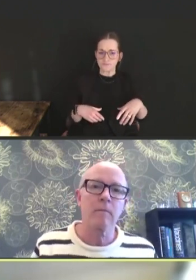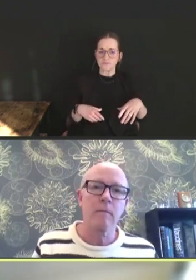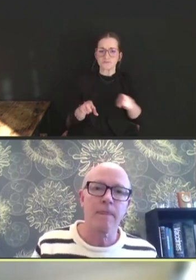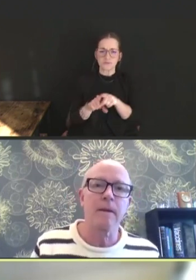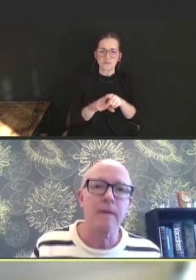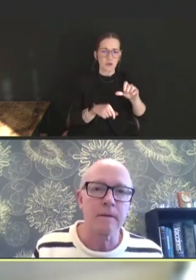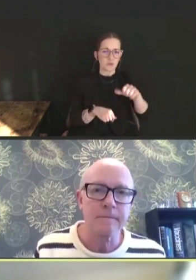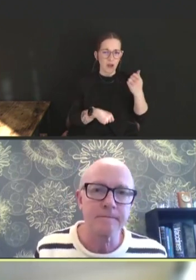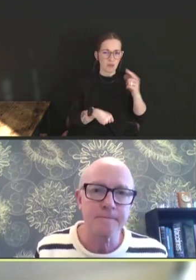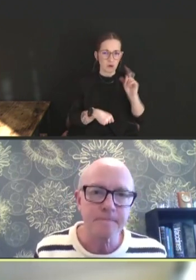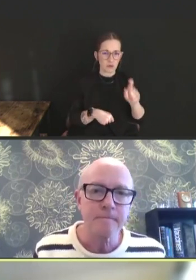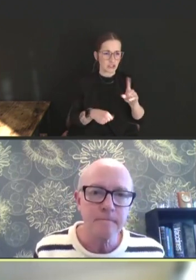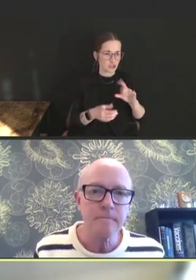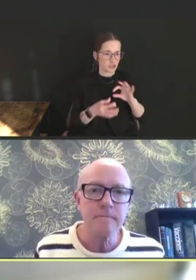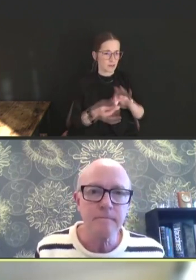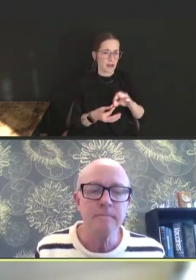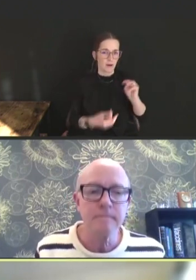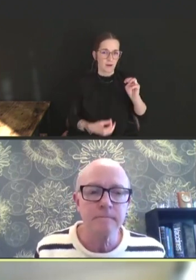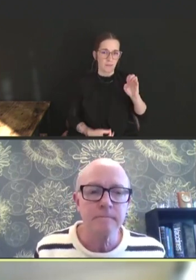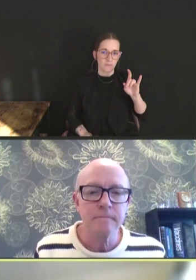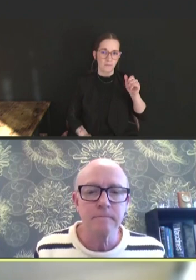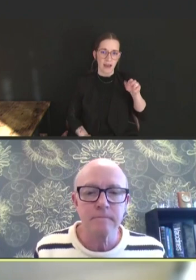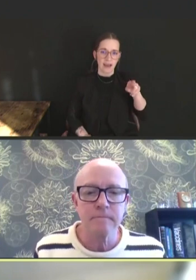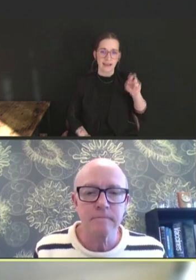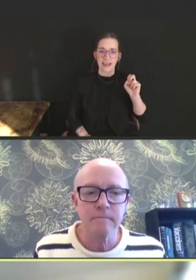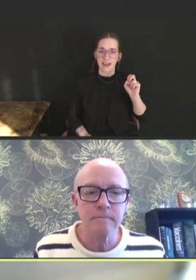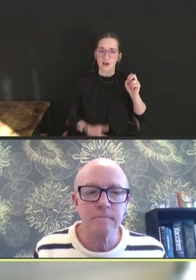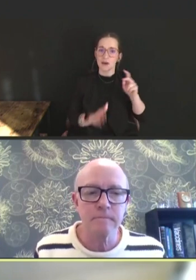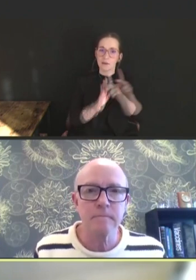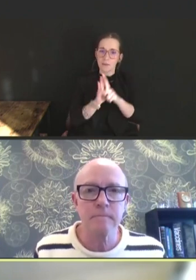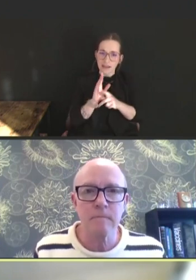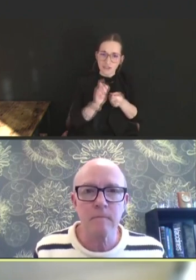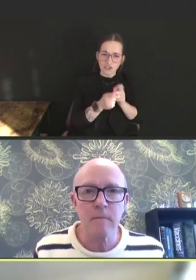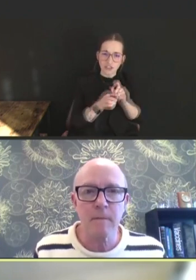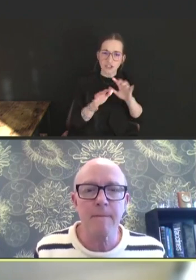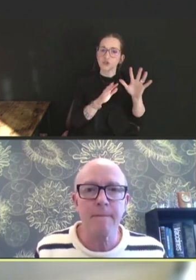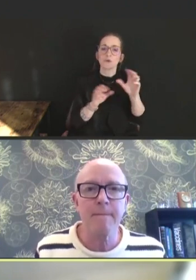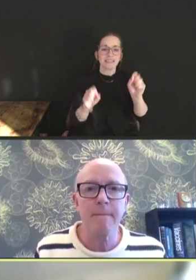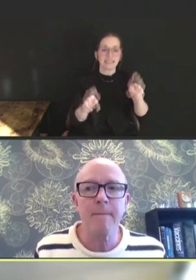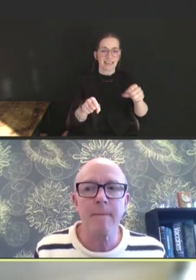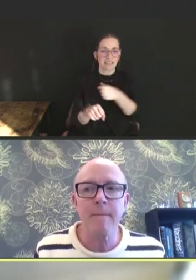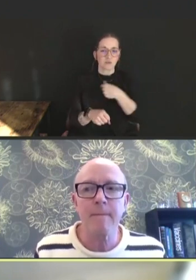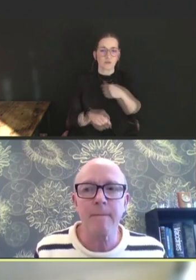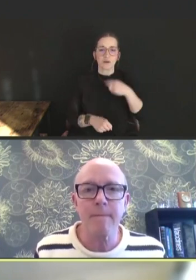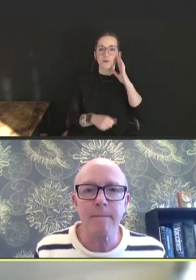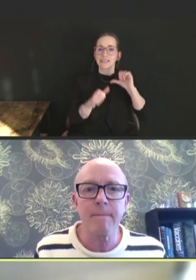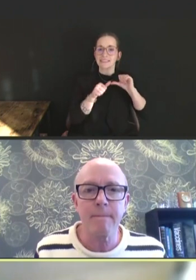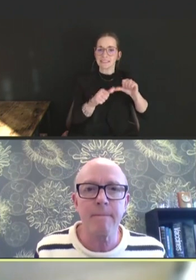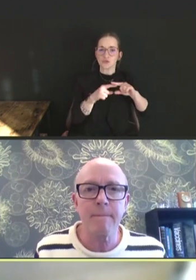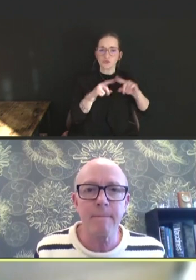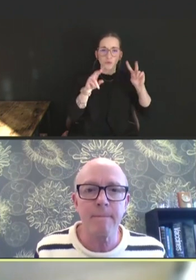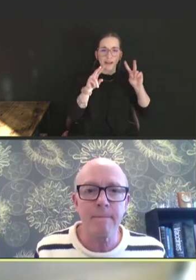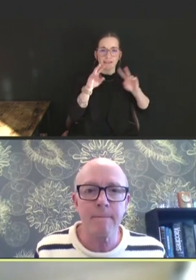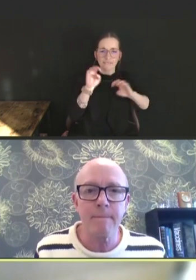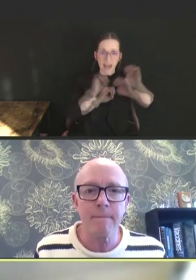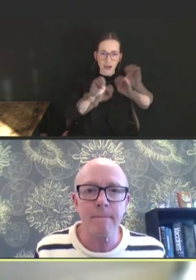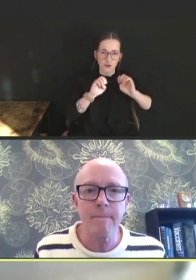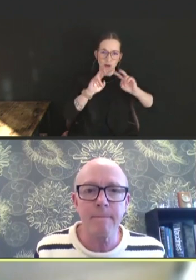and Medicaid policy changes. So, yes, we will continue to evaluate this, I will say that our data is much more heavily